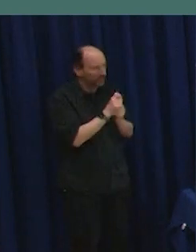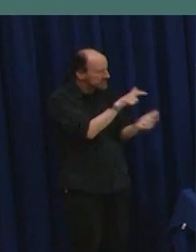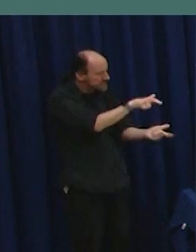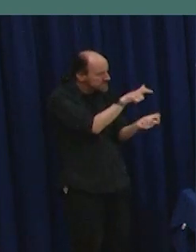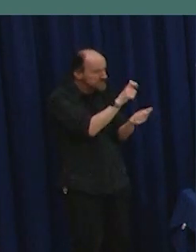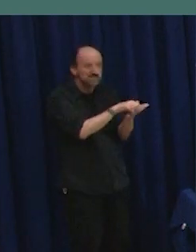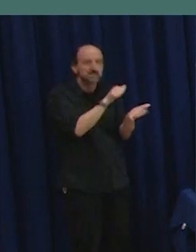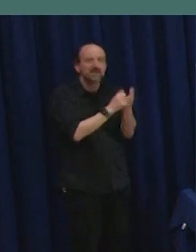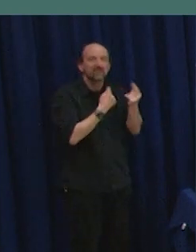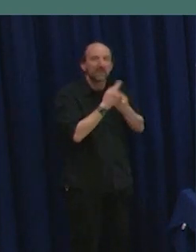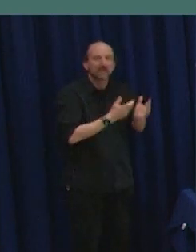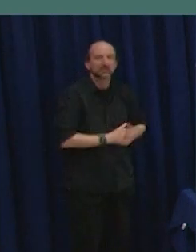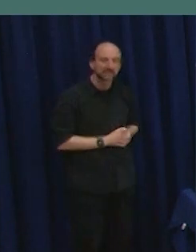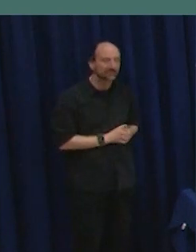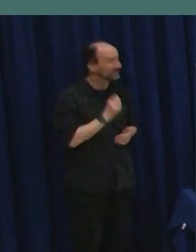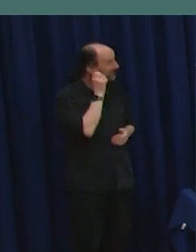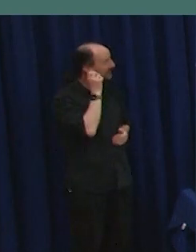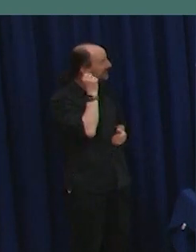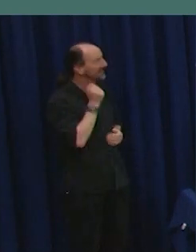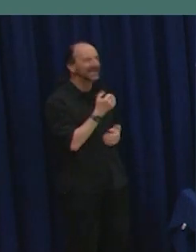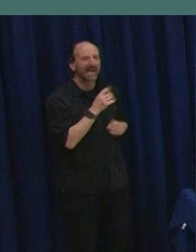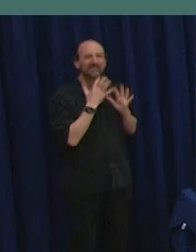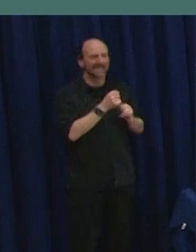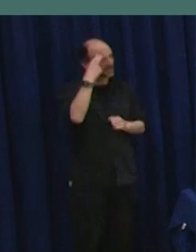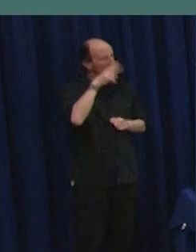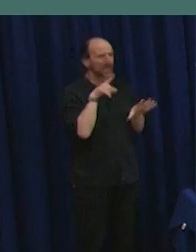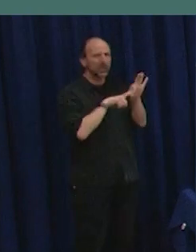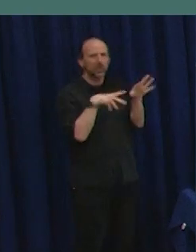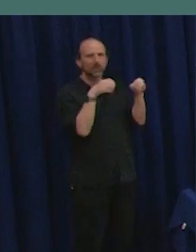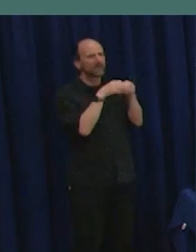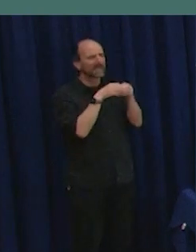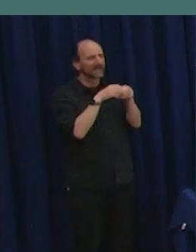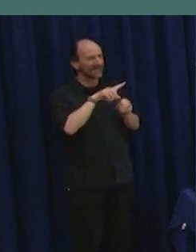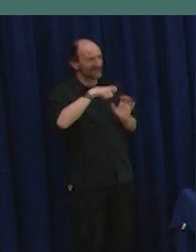good test well, some people say it's really good, called QB that specifically tests ADHD symptoms,